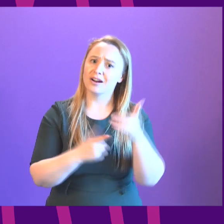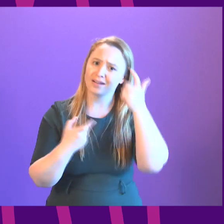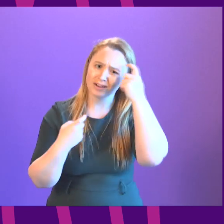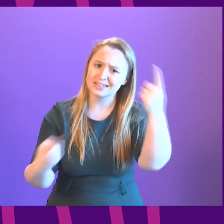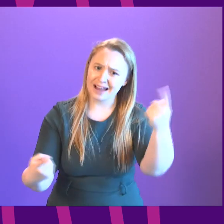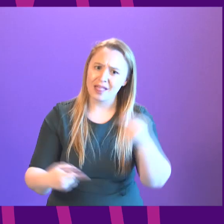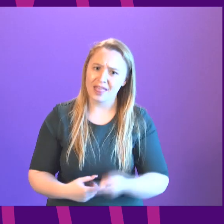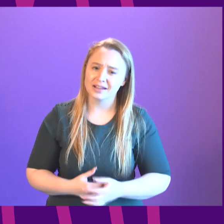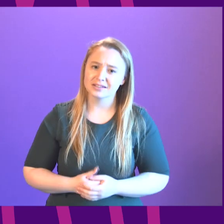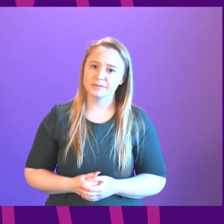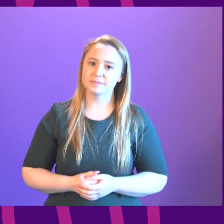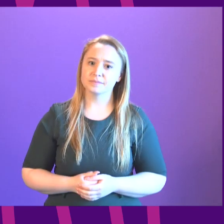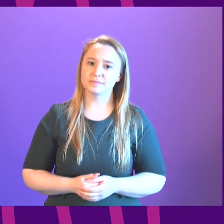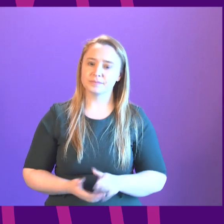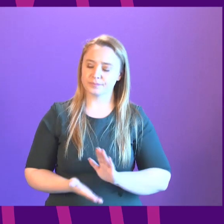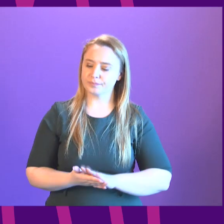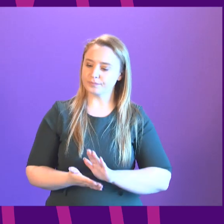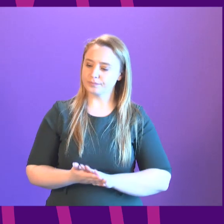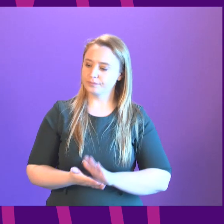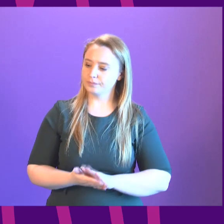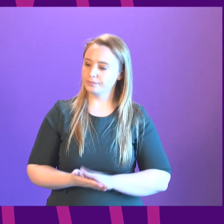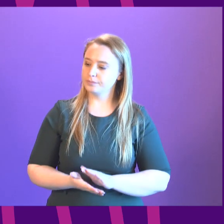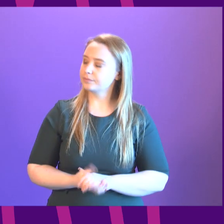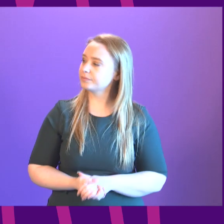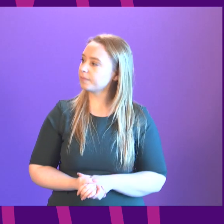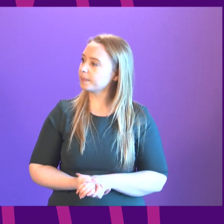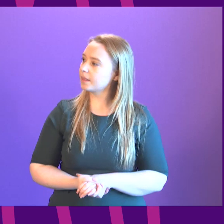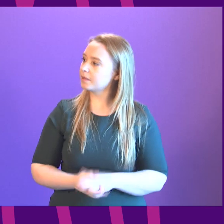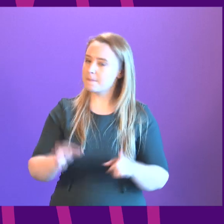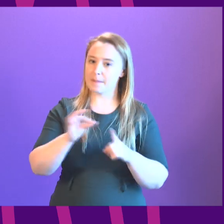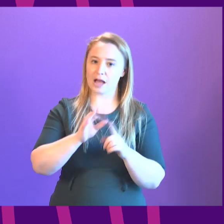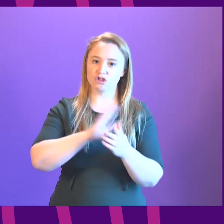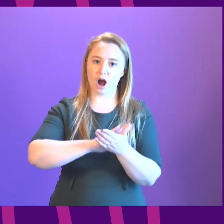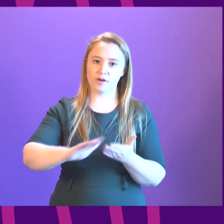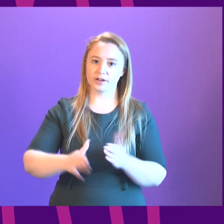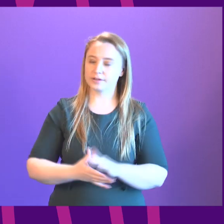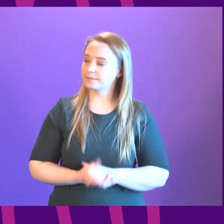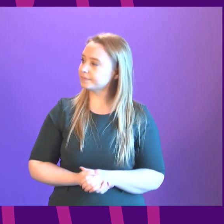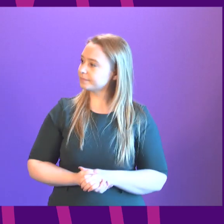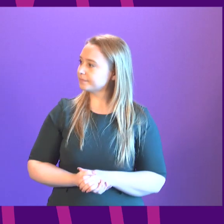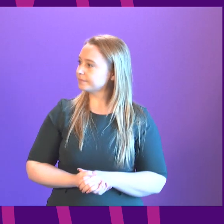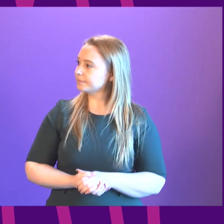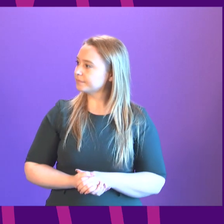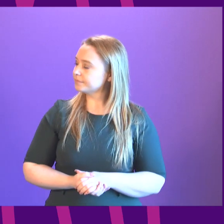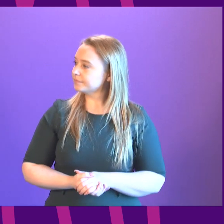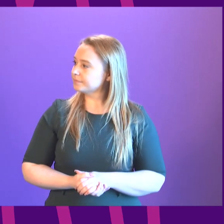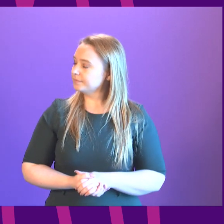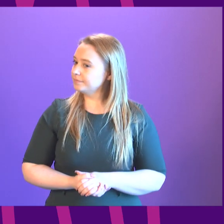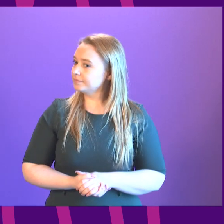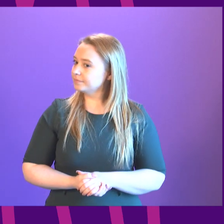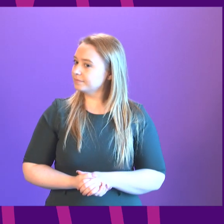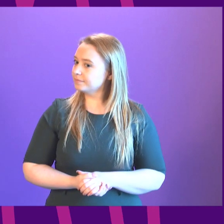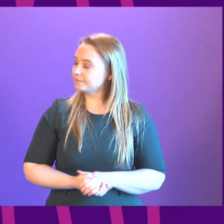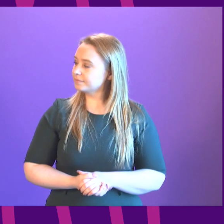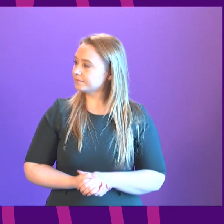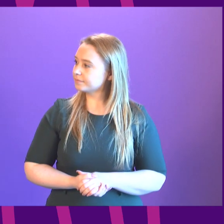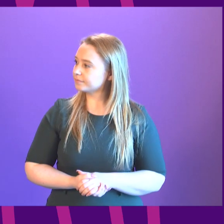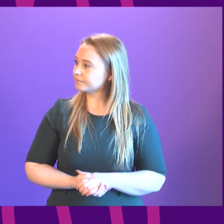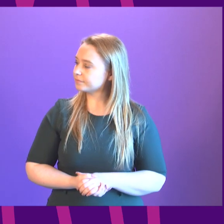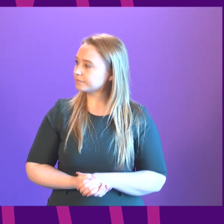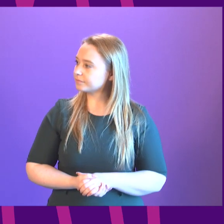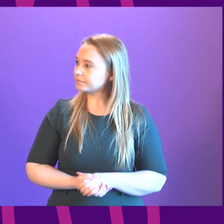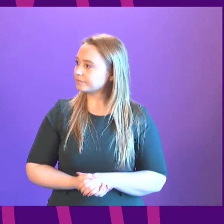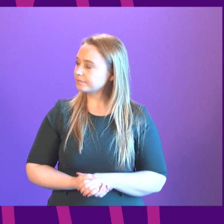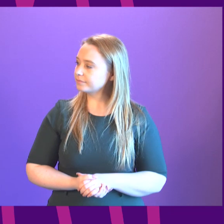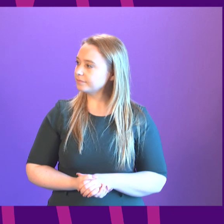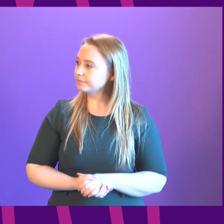Patrick Harvie (Glasgow) (Green): Of course, I share the dismay that we all